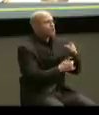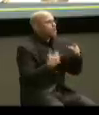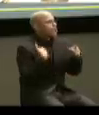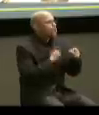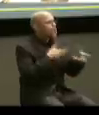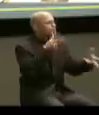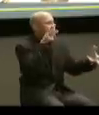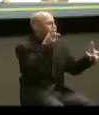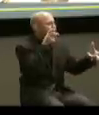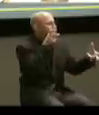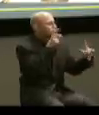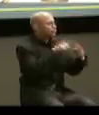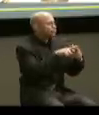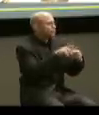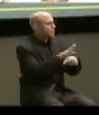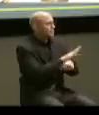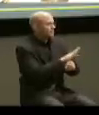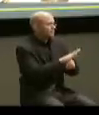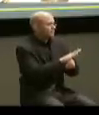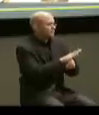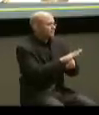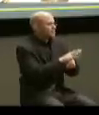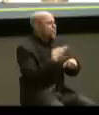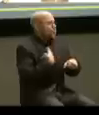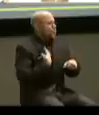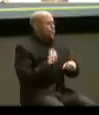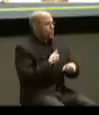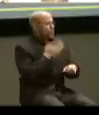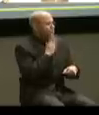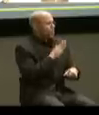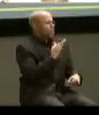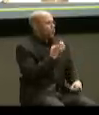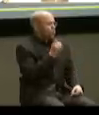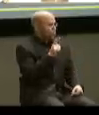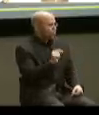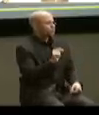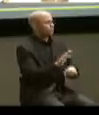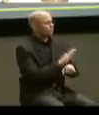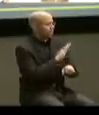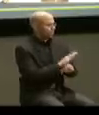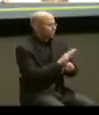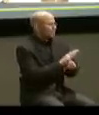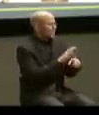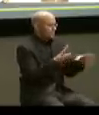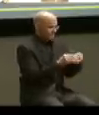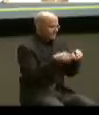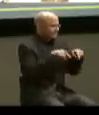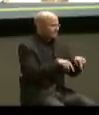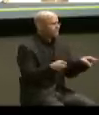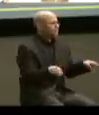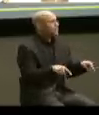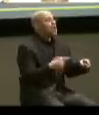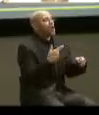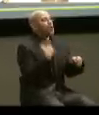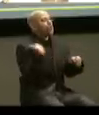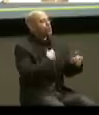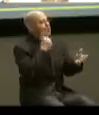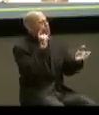WE ARE HOSTING ROUND TABLES, DISCUSSIONS WITH BUSINESSES TO HEAR DIRECTLY FROM THEM. WE RECOGNIZE THAT WE DON'T HAVE ALL THE ANSWERS, NOR DO WE HAVE